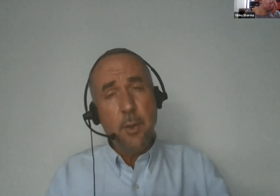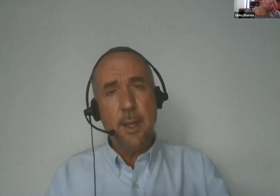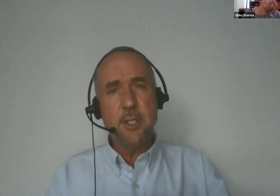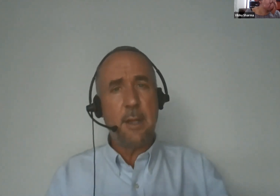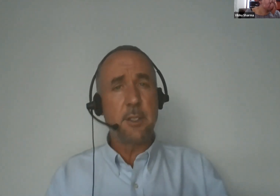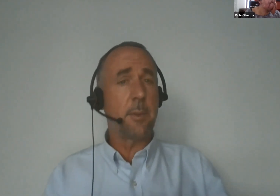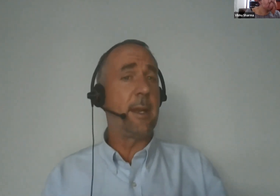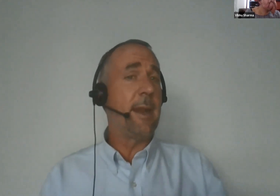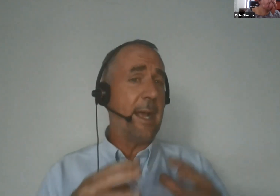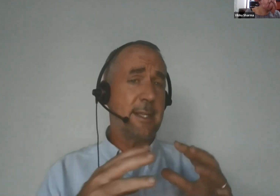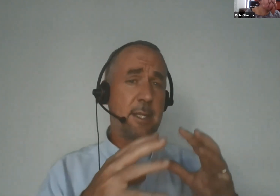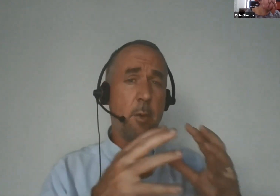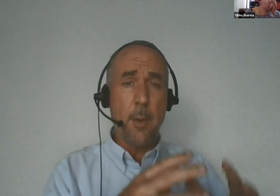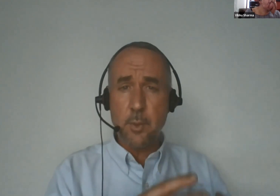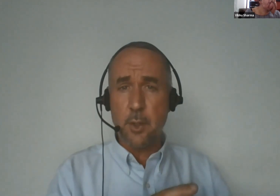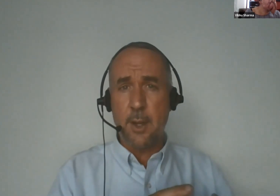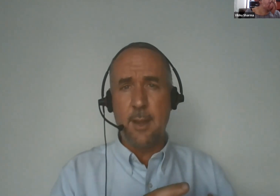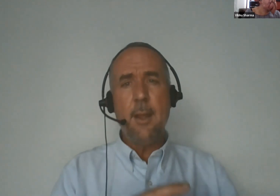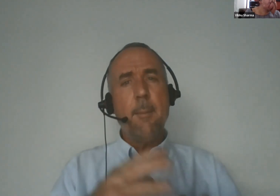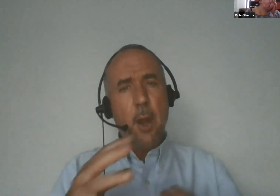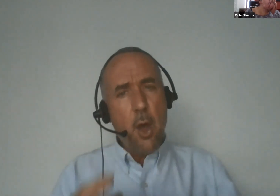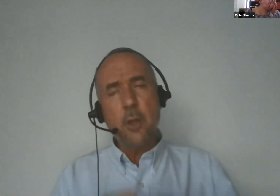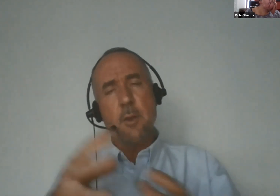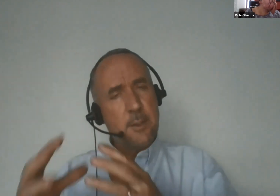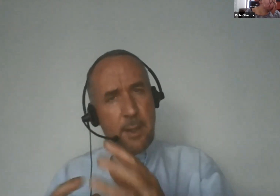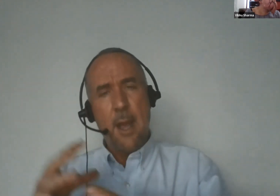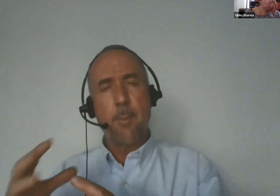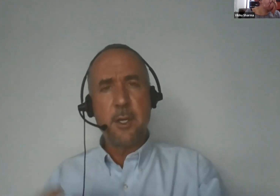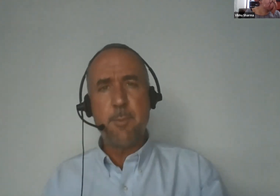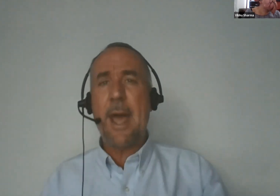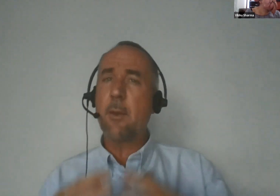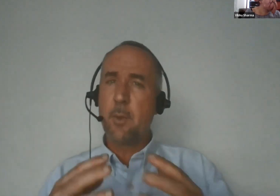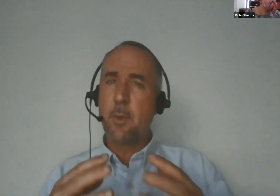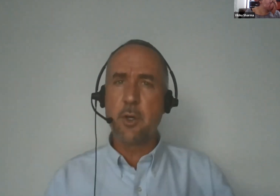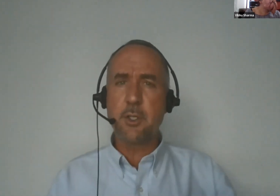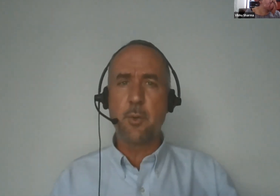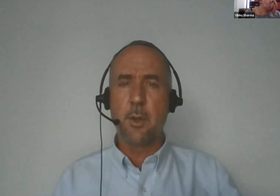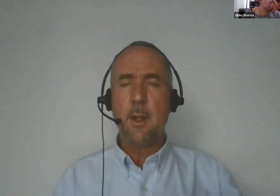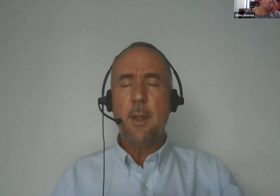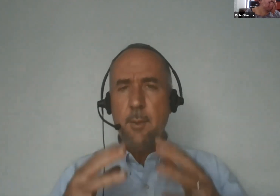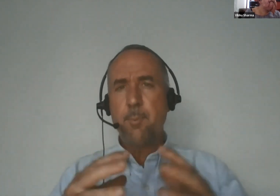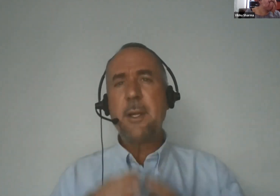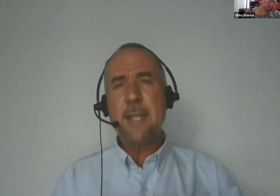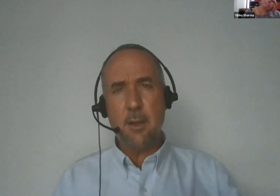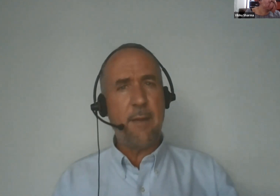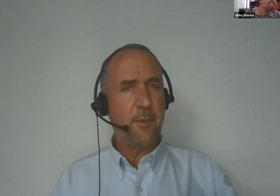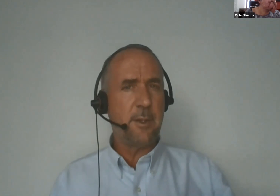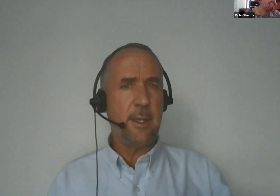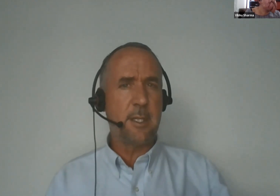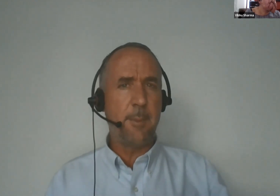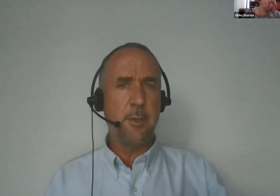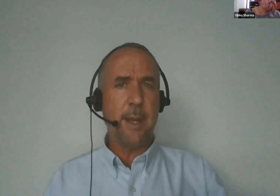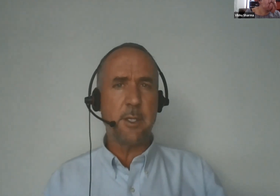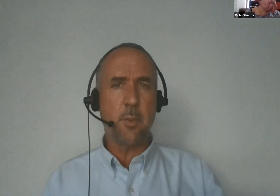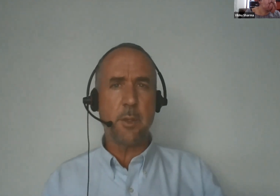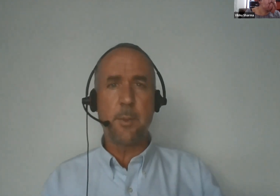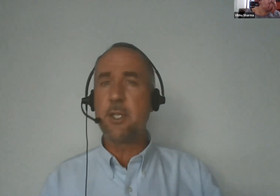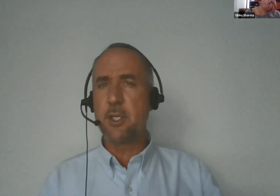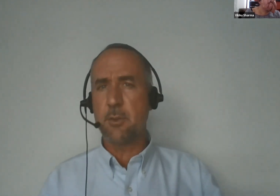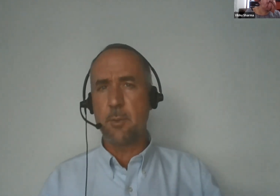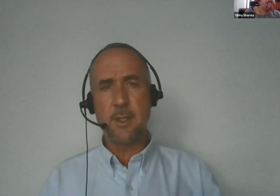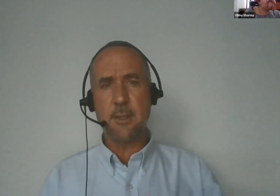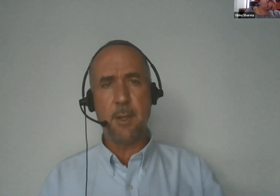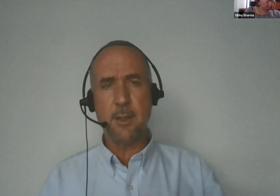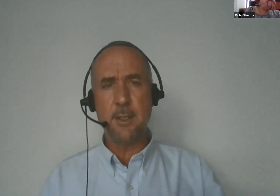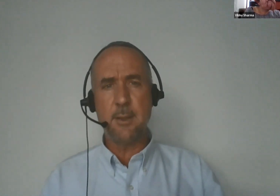Including challenges related to accessing remote learning, but also, as we now bridge back and return to school particular effort needs to be directed towards reaching children with disabilities.